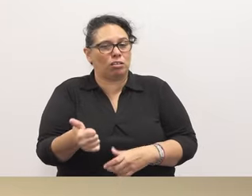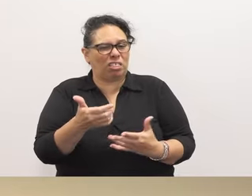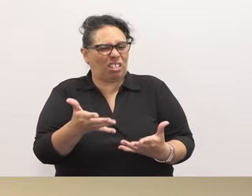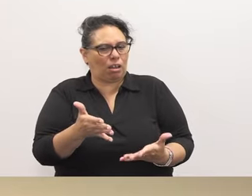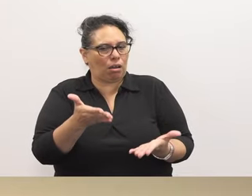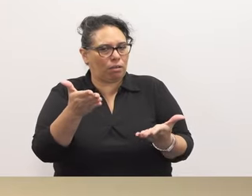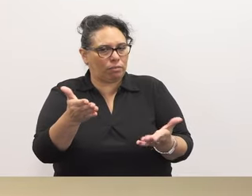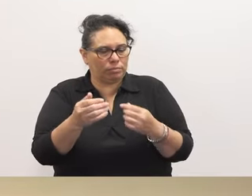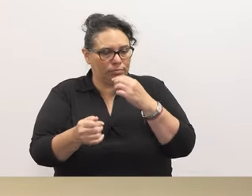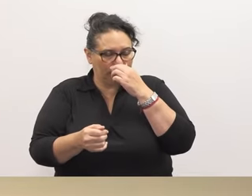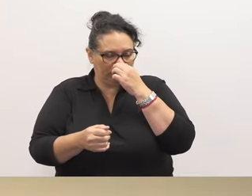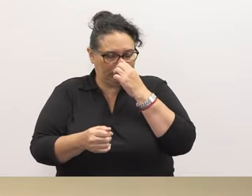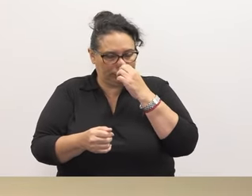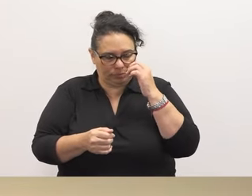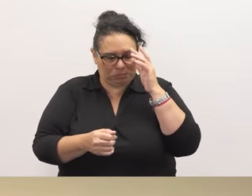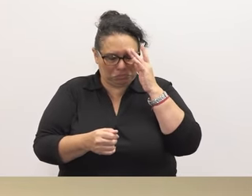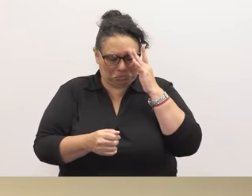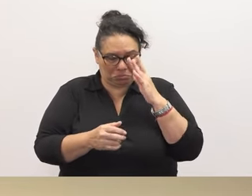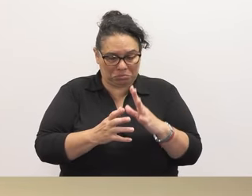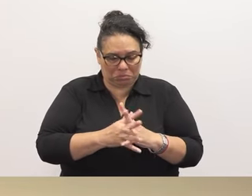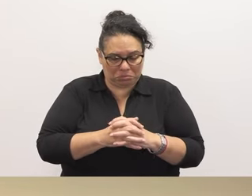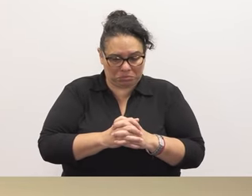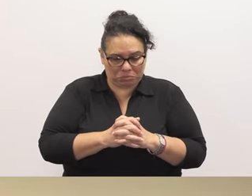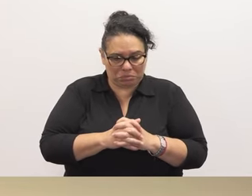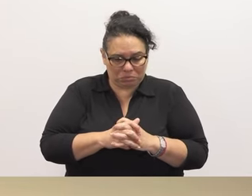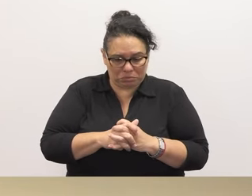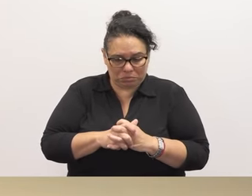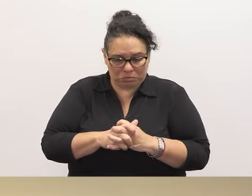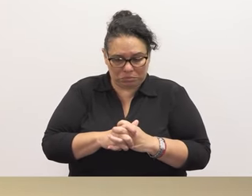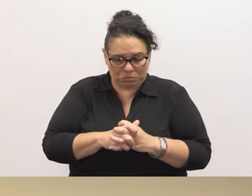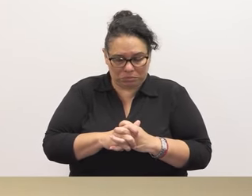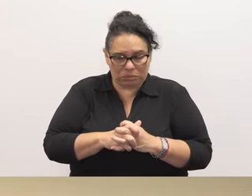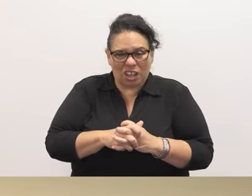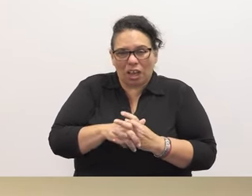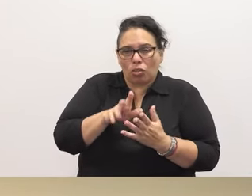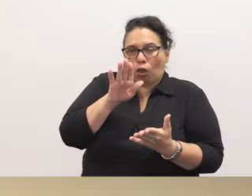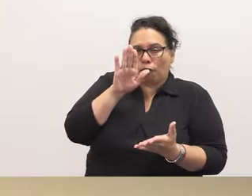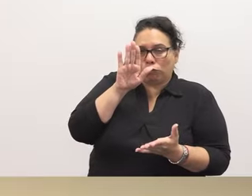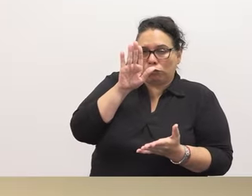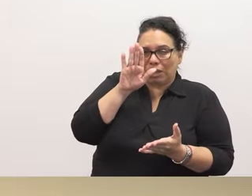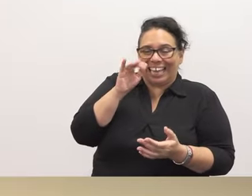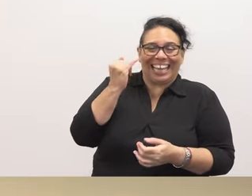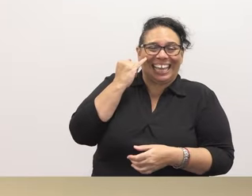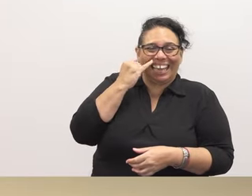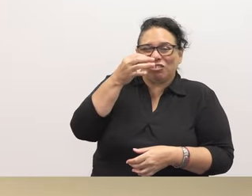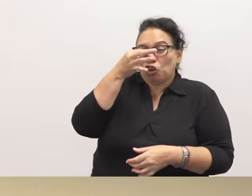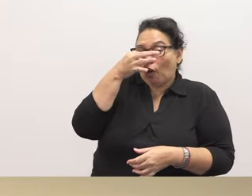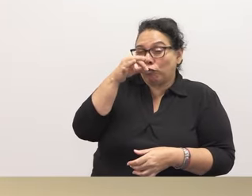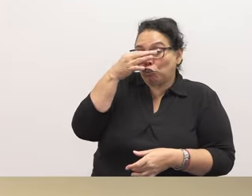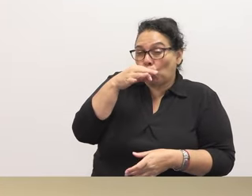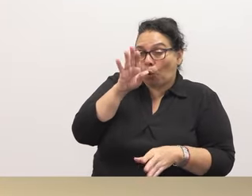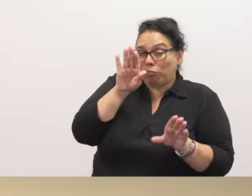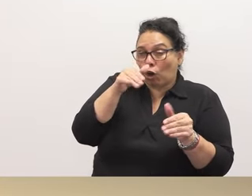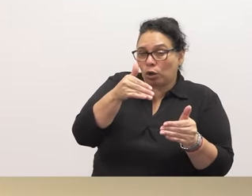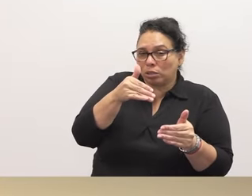is the fewer things that you focus on, the greater the likelihood that you accomplish them. So you can have 20 goals,